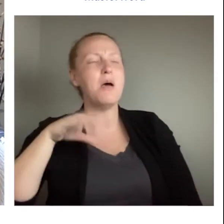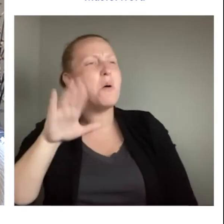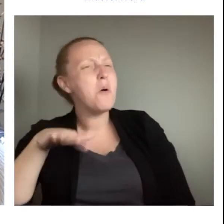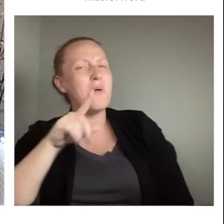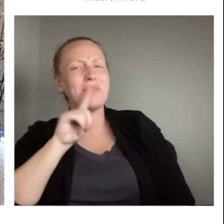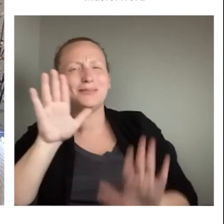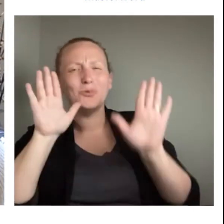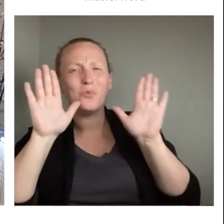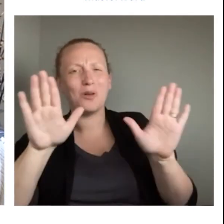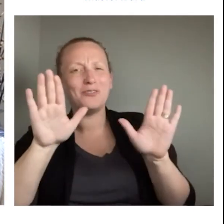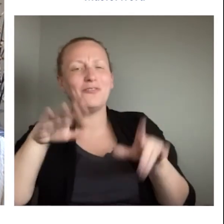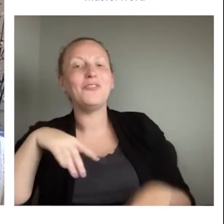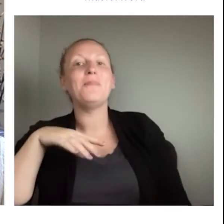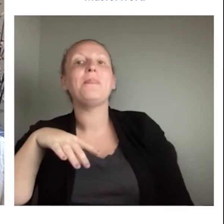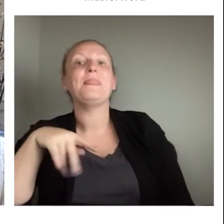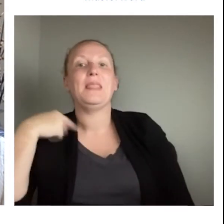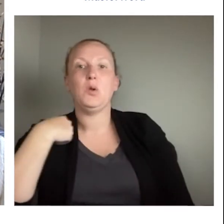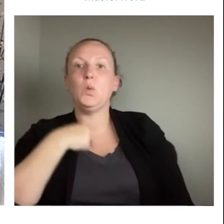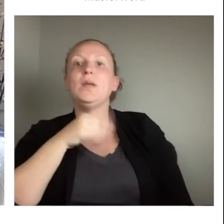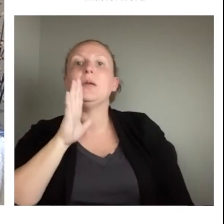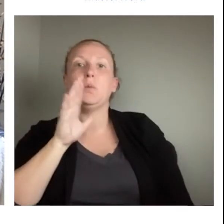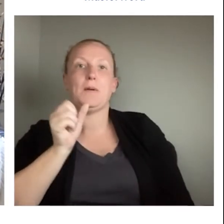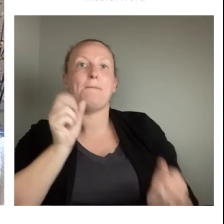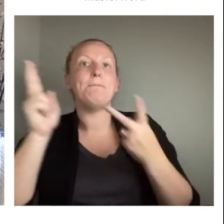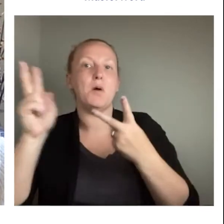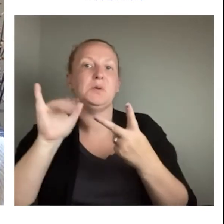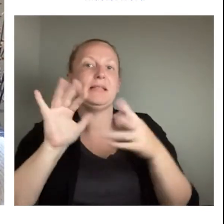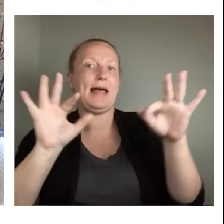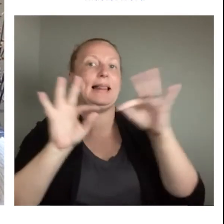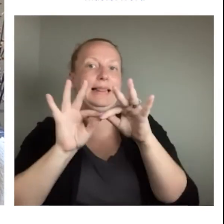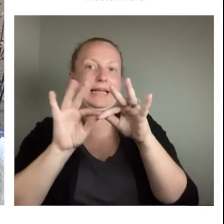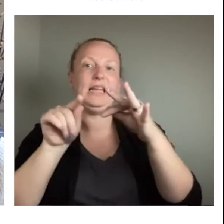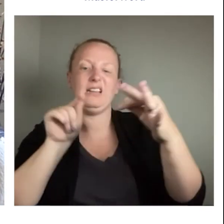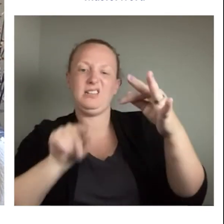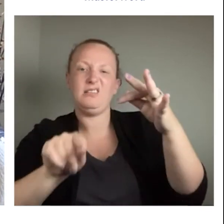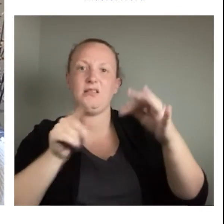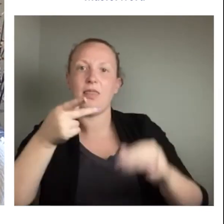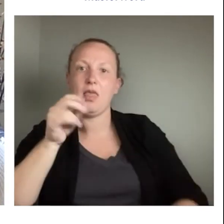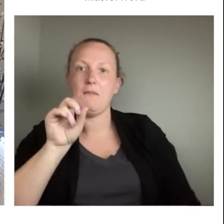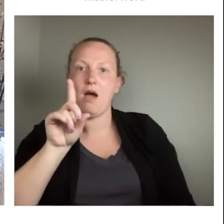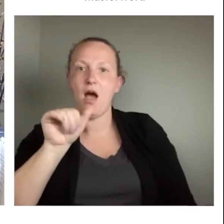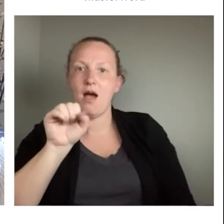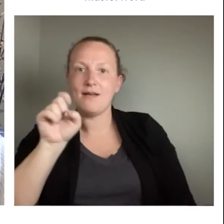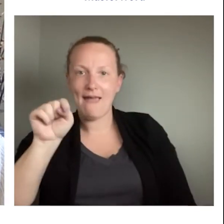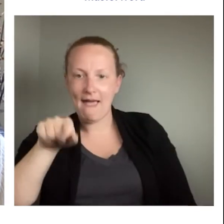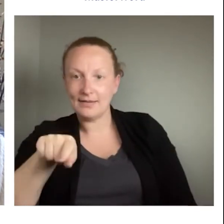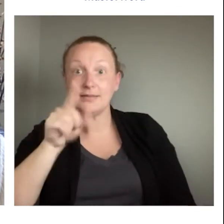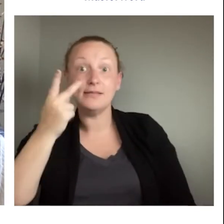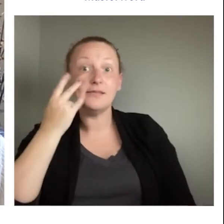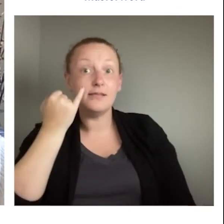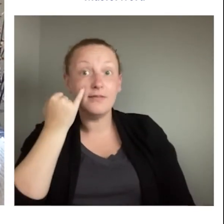link on our podcast to have people also if they want to find more information to